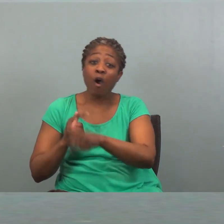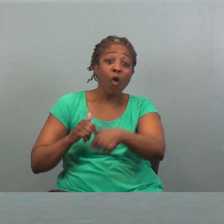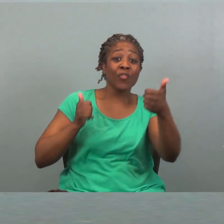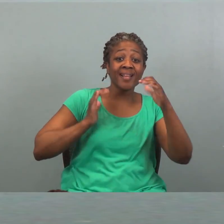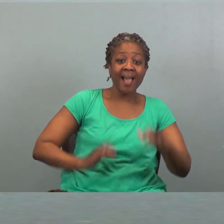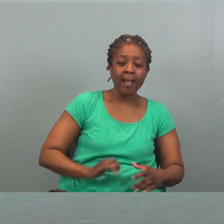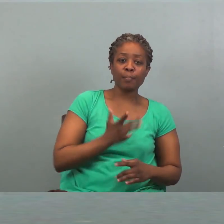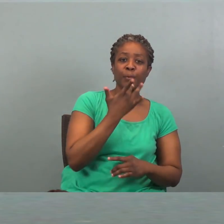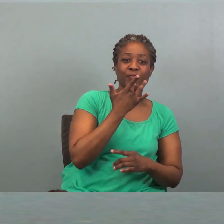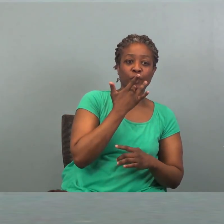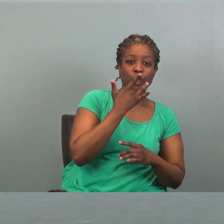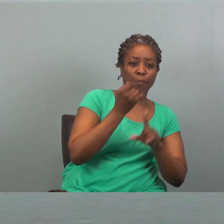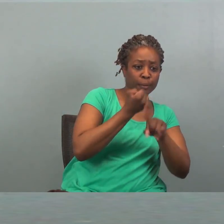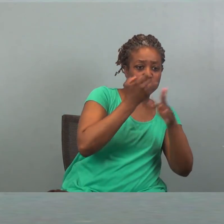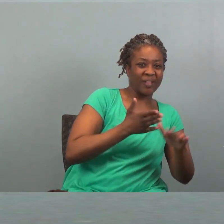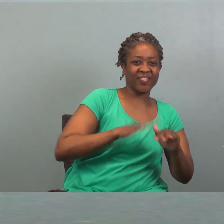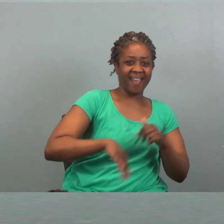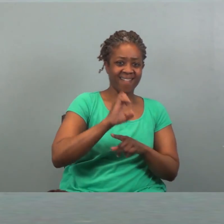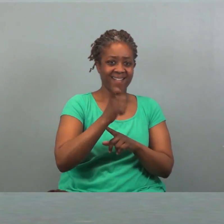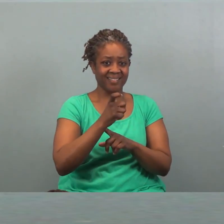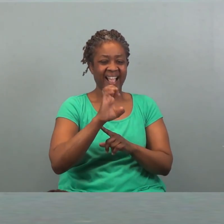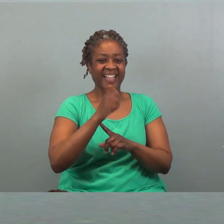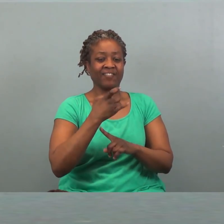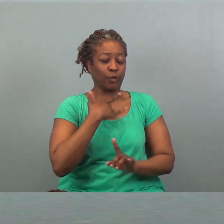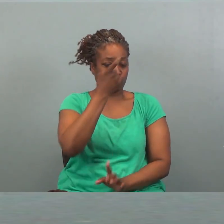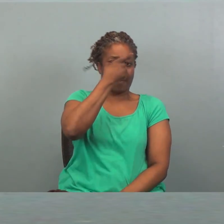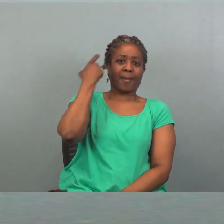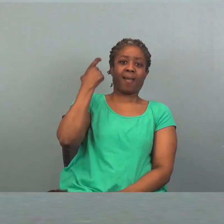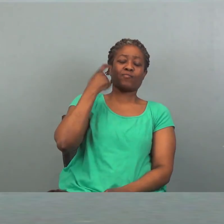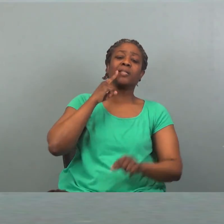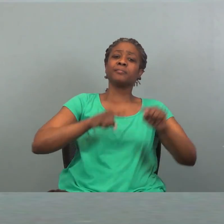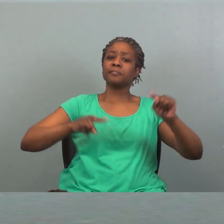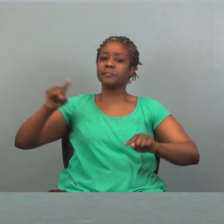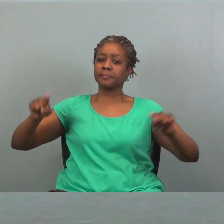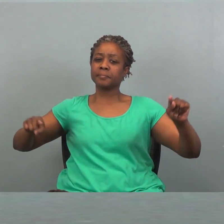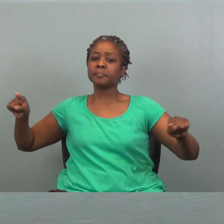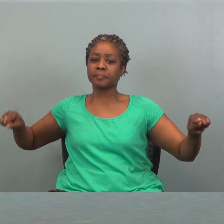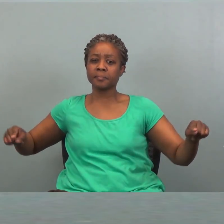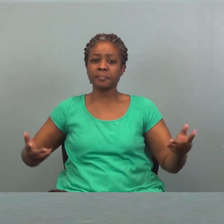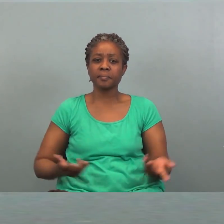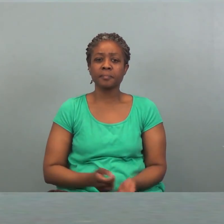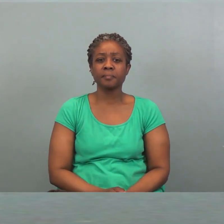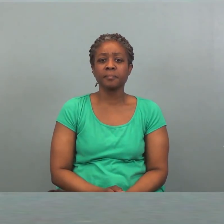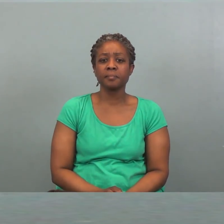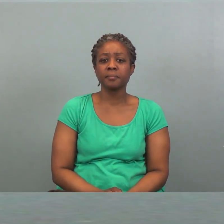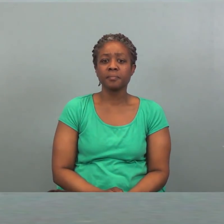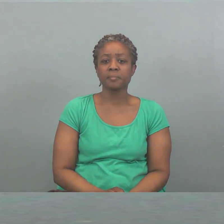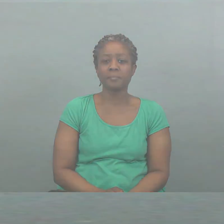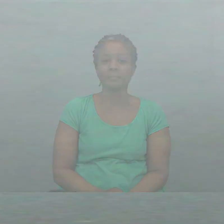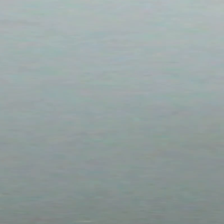For other clients, however, "ex" may be traumatic for them, and they want you to sign "abuser". Be aware that everyone has their individual preferences.